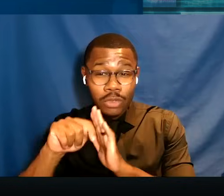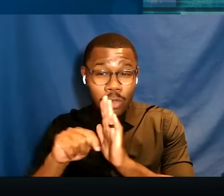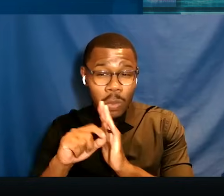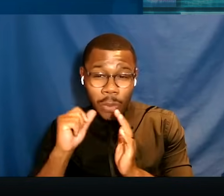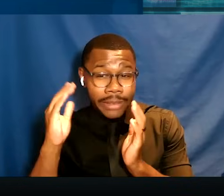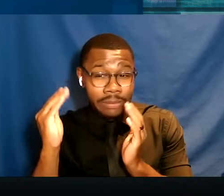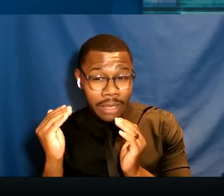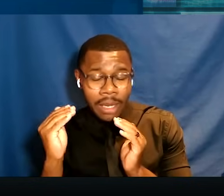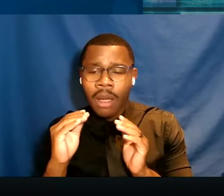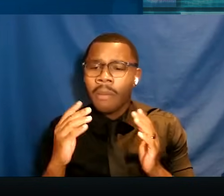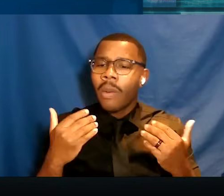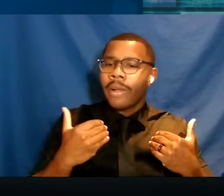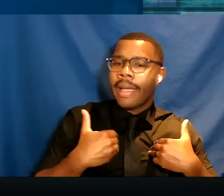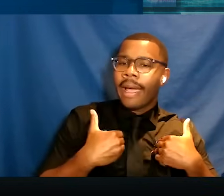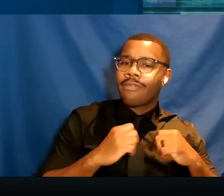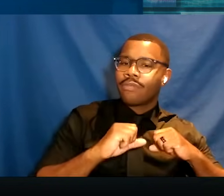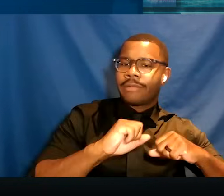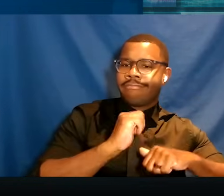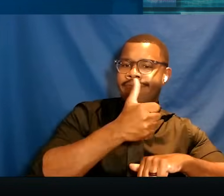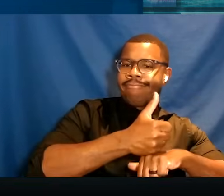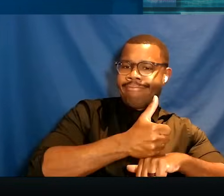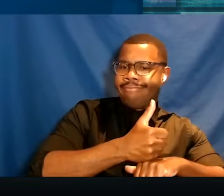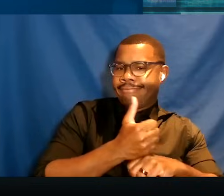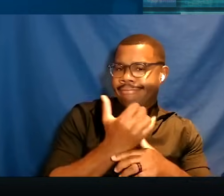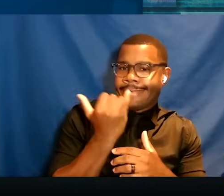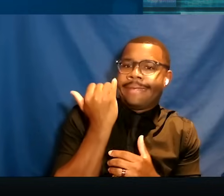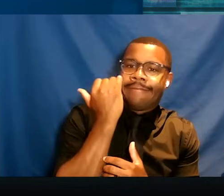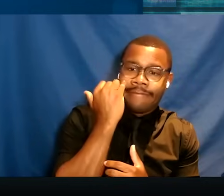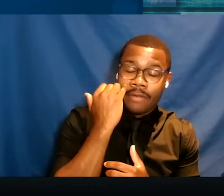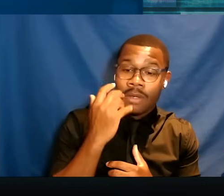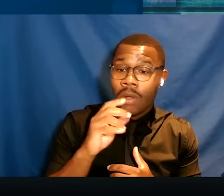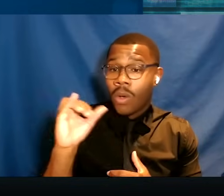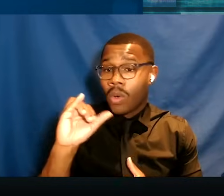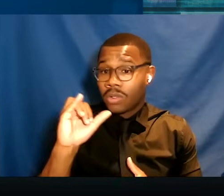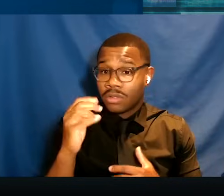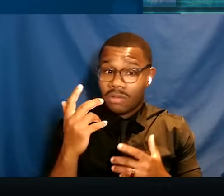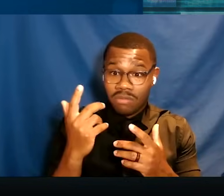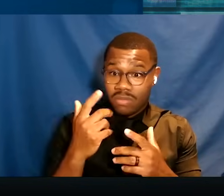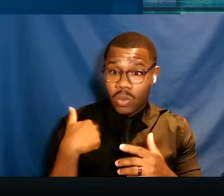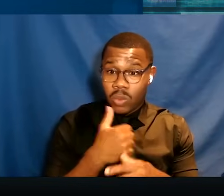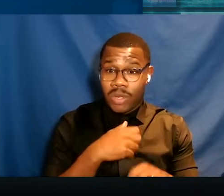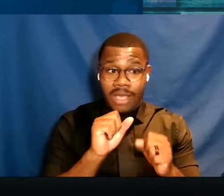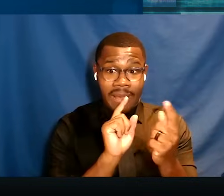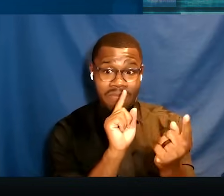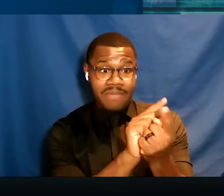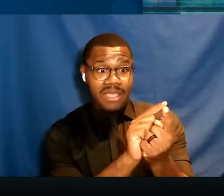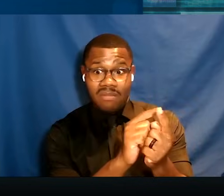just in case. And we have this right to meet with the companies twice a year so we can find out what they're doing so we can plan ahead for our next round of bargaining